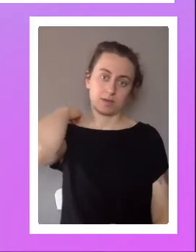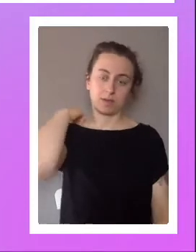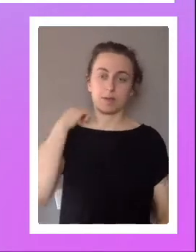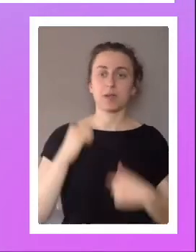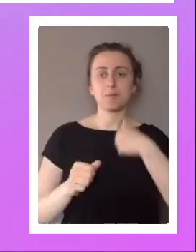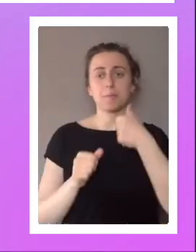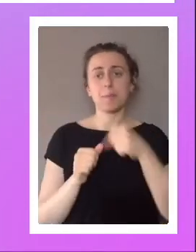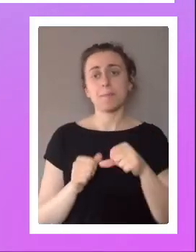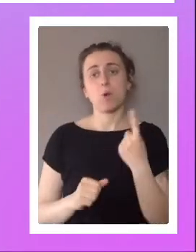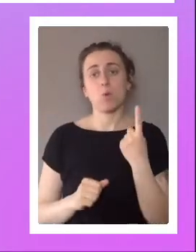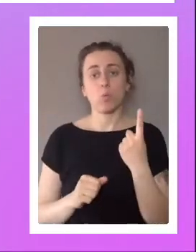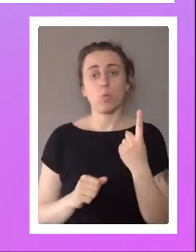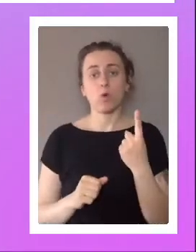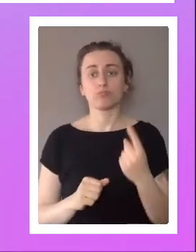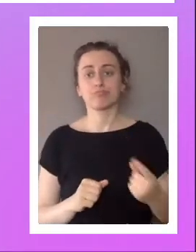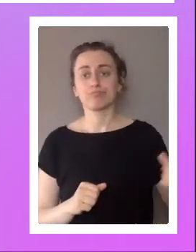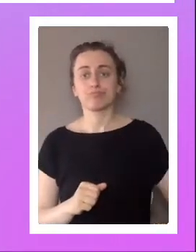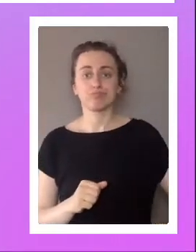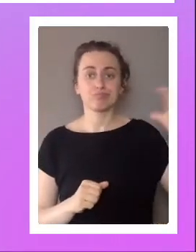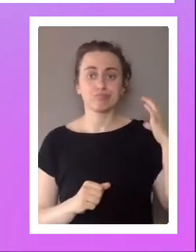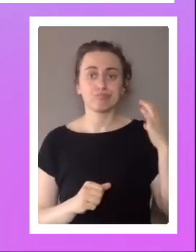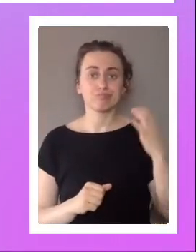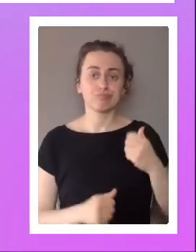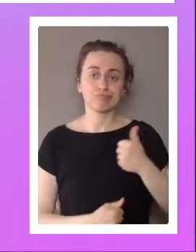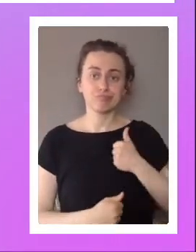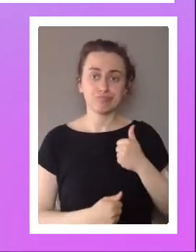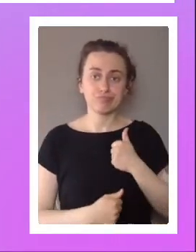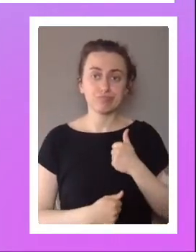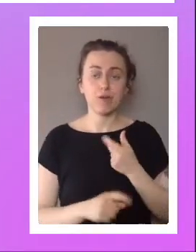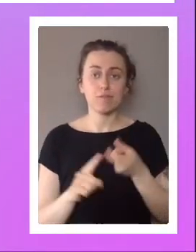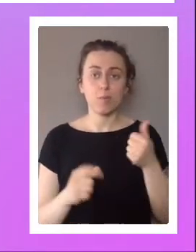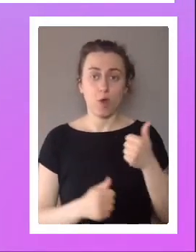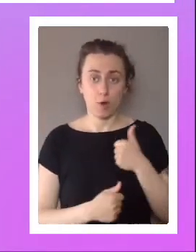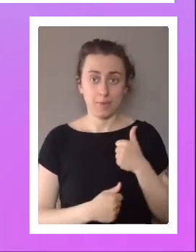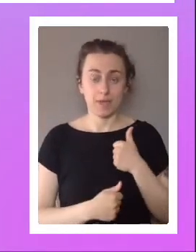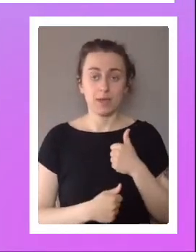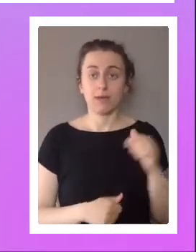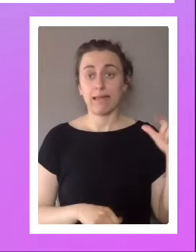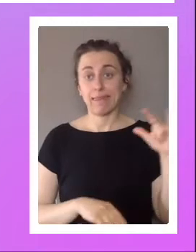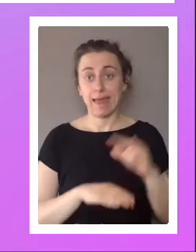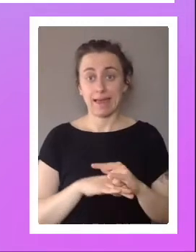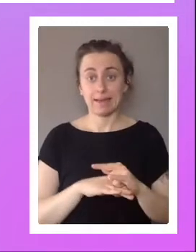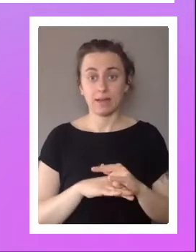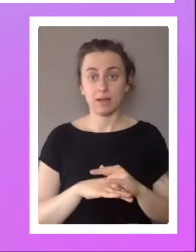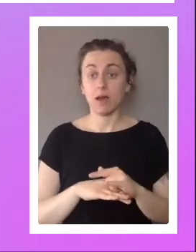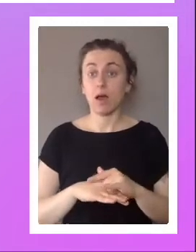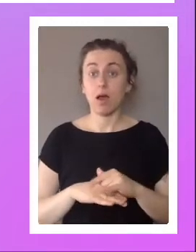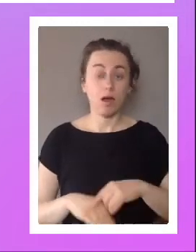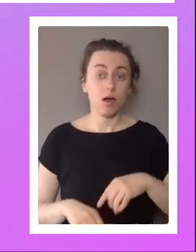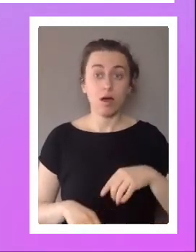from the army landed and suddenly one of his ears is all plugged up